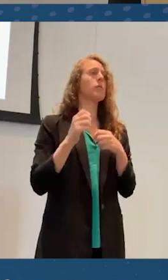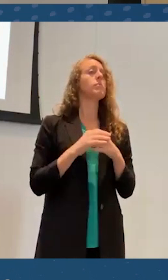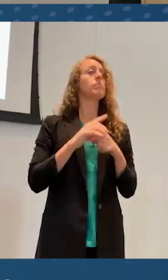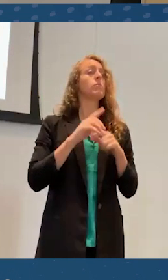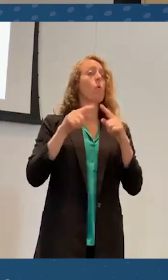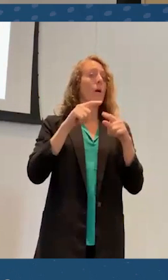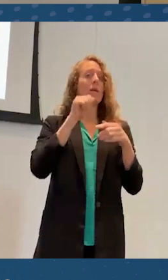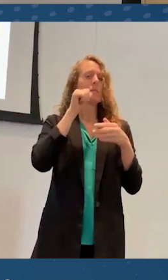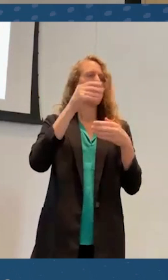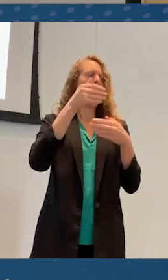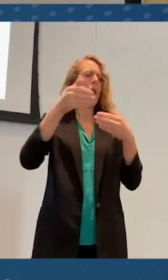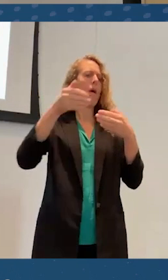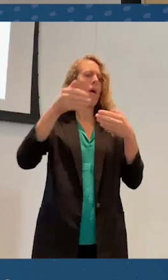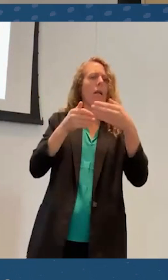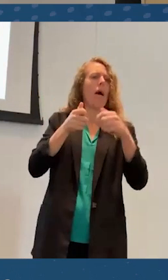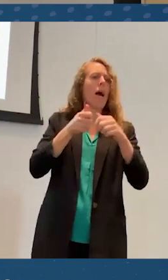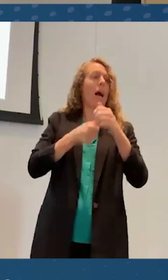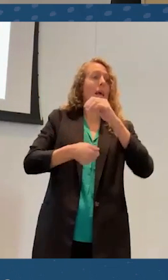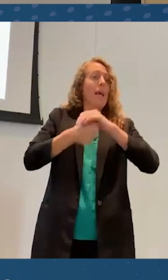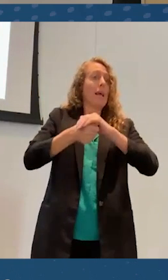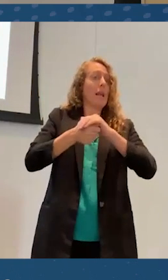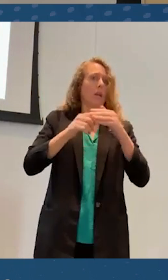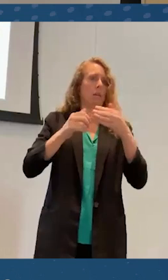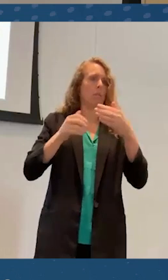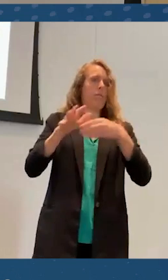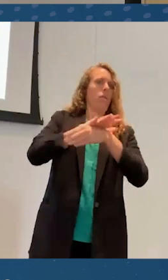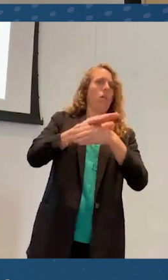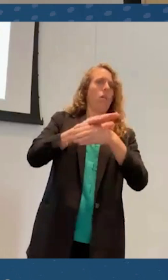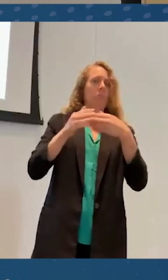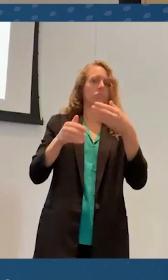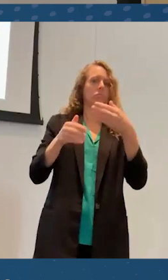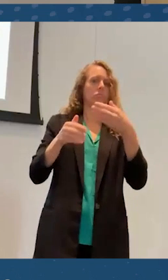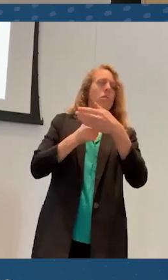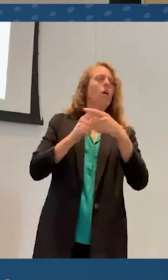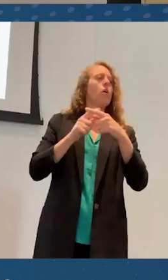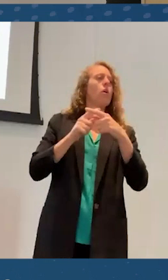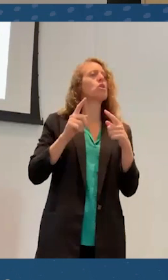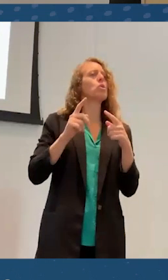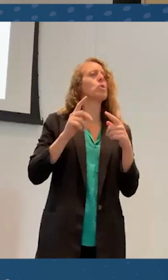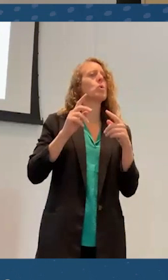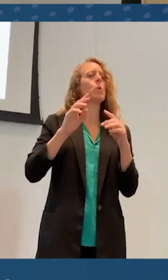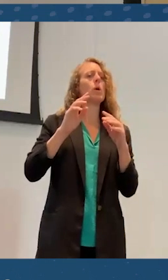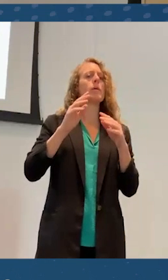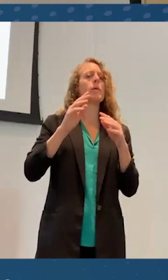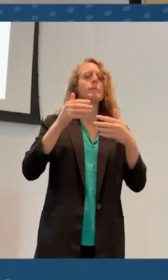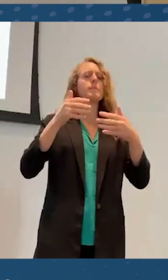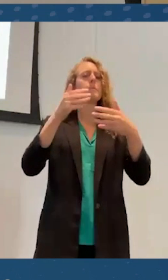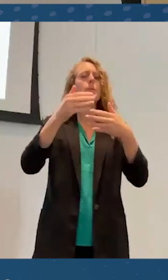instead of hiding them, we slightly increase the transparency and add a subtle glow,